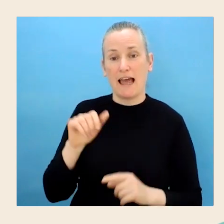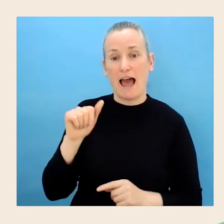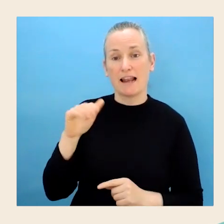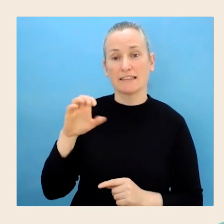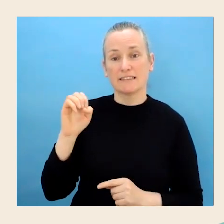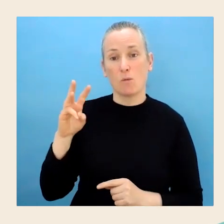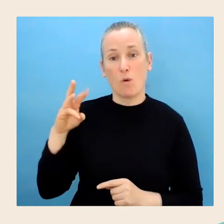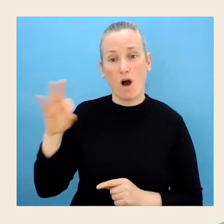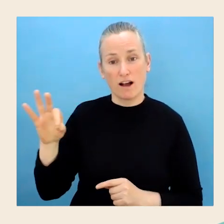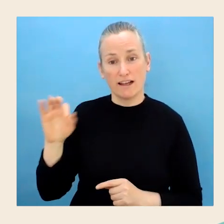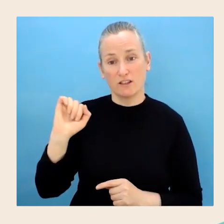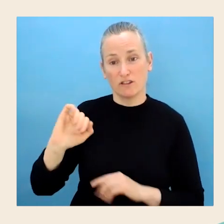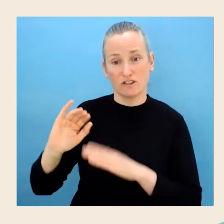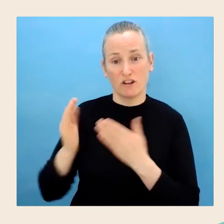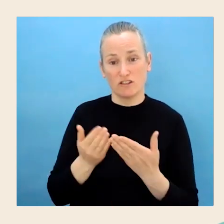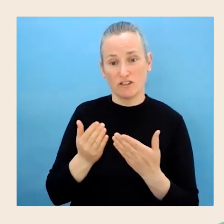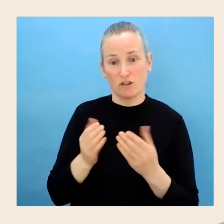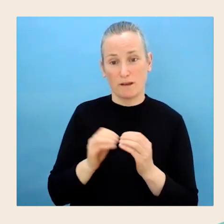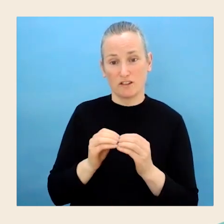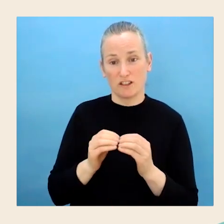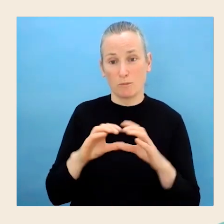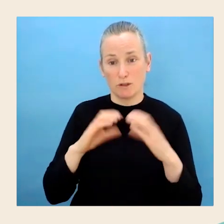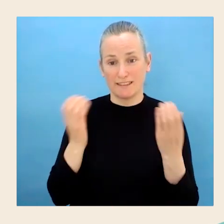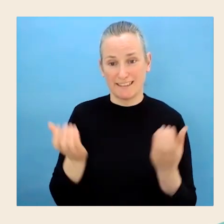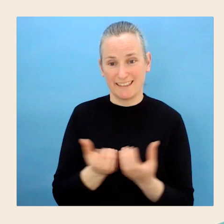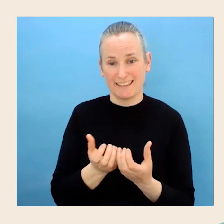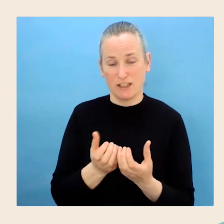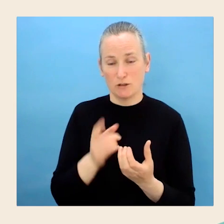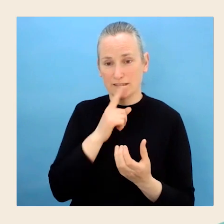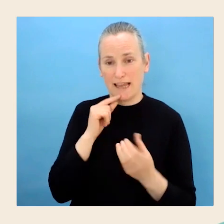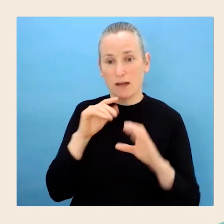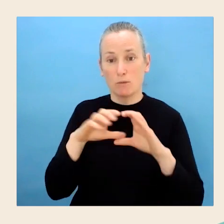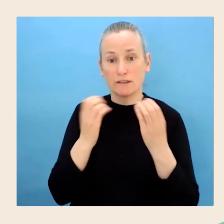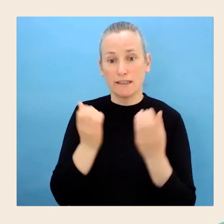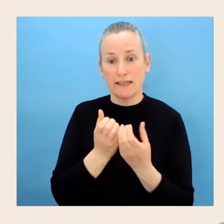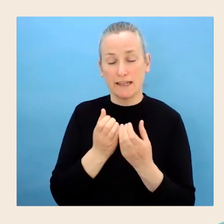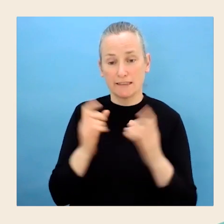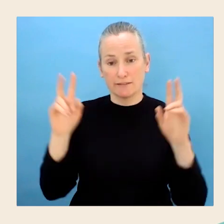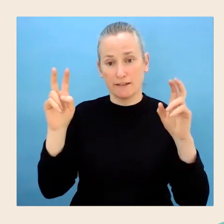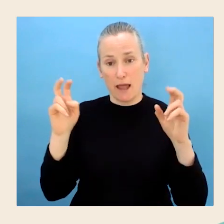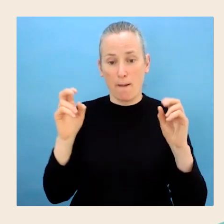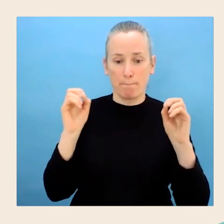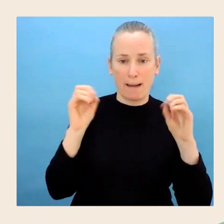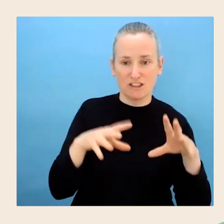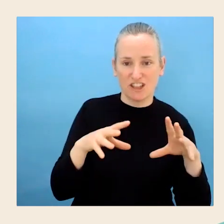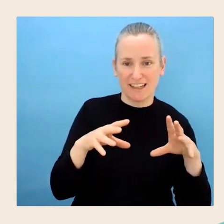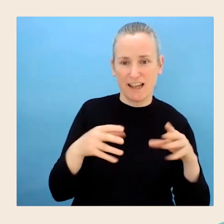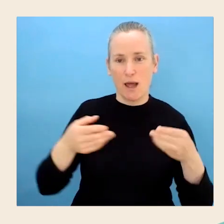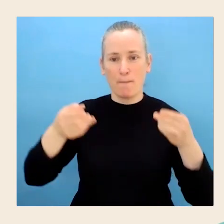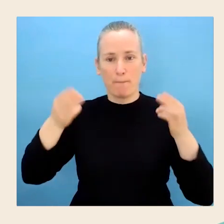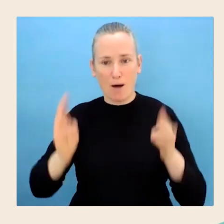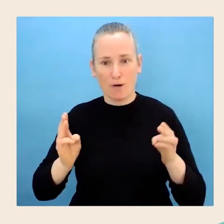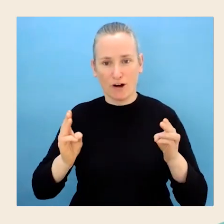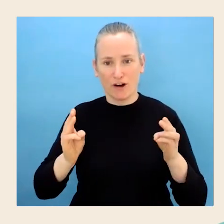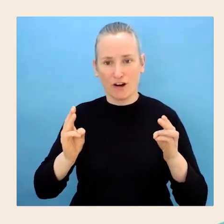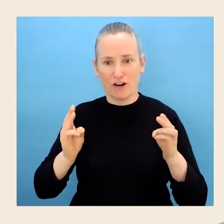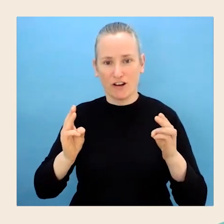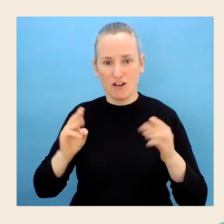You say that community is magic. Community has power. Community is resistance. And what I loved most about the book